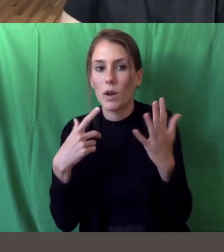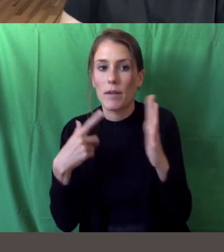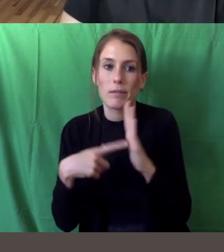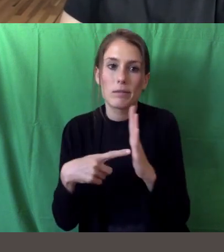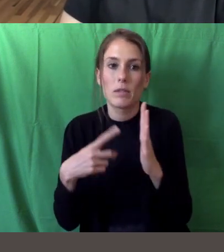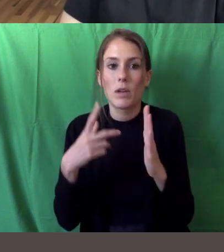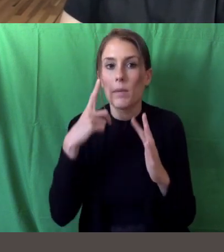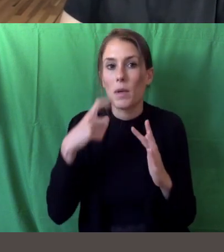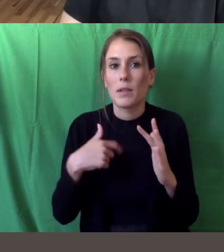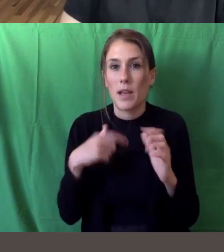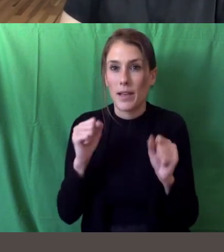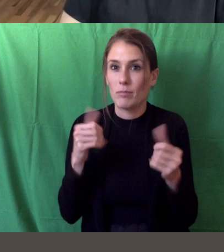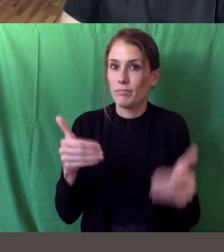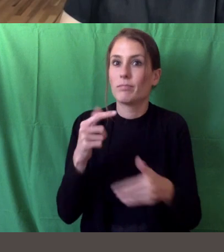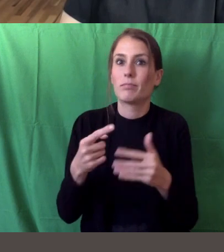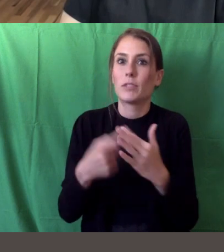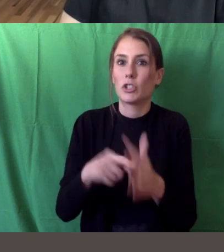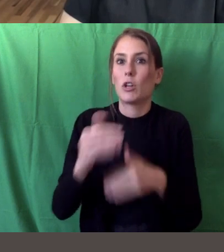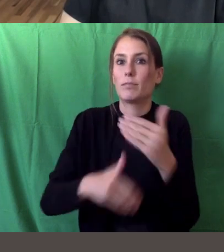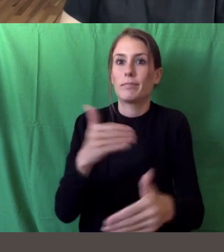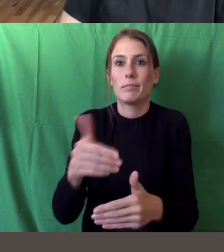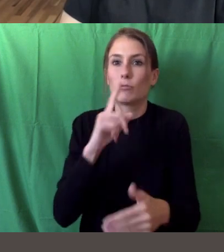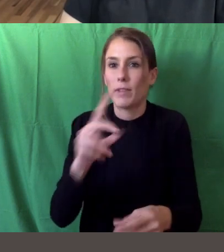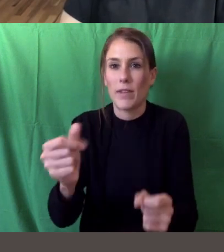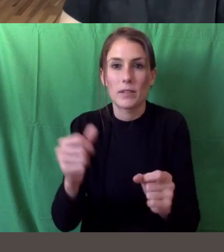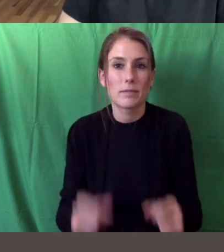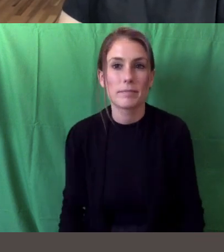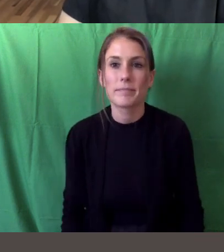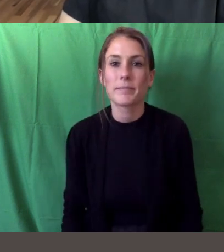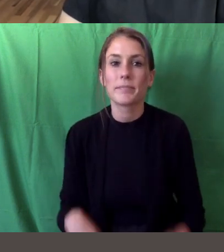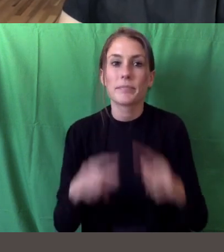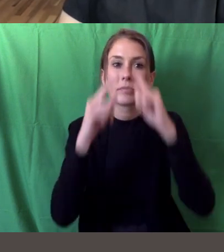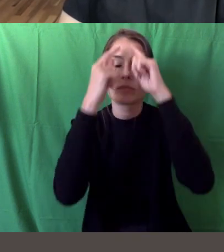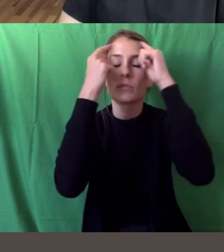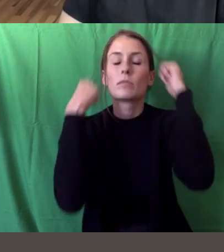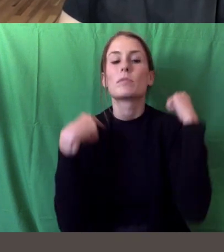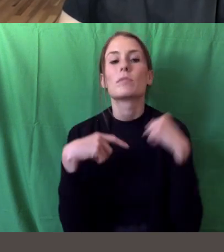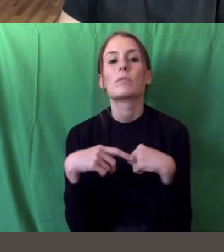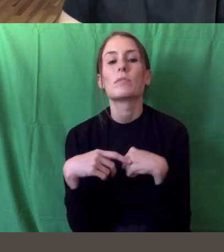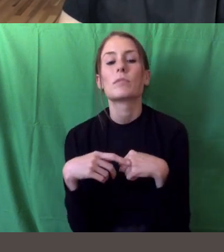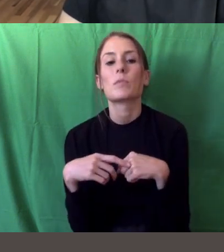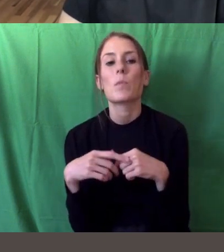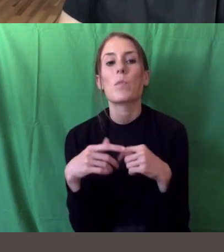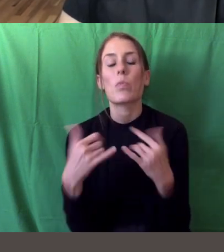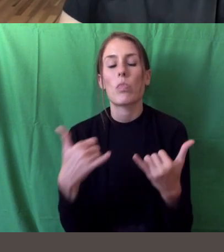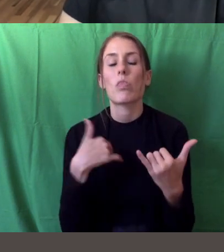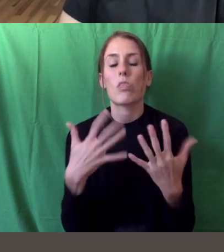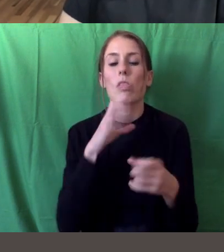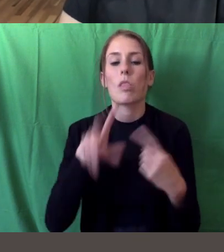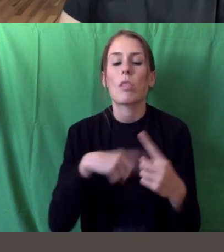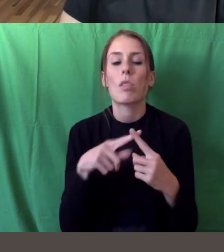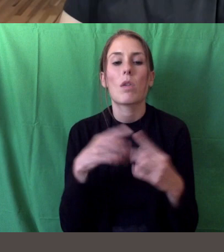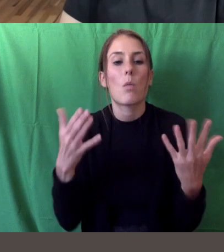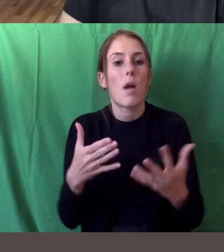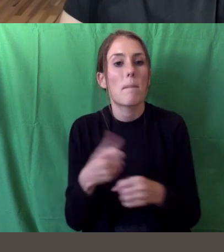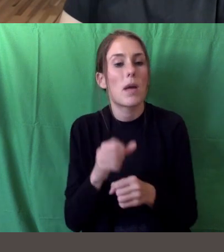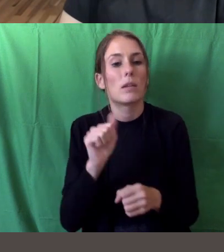because it means that I can hit the ground running with this template really quickly. So from there, I want to talk about what makes an Azure